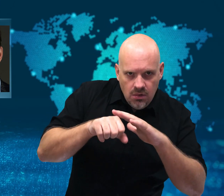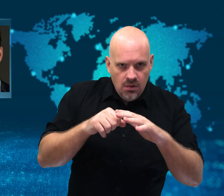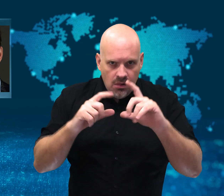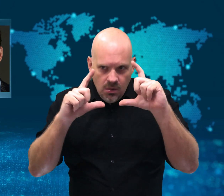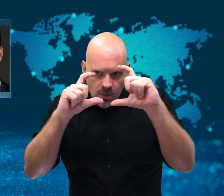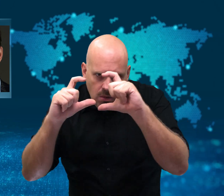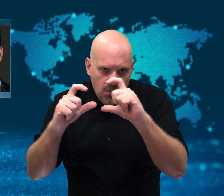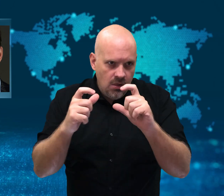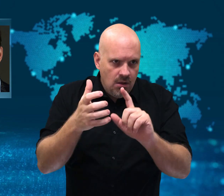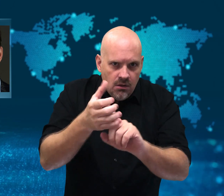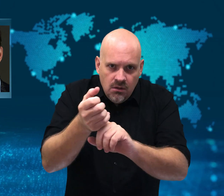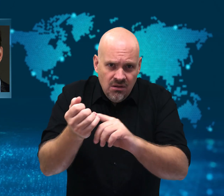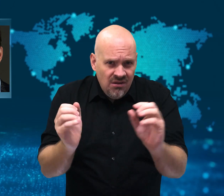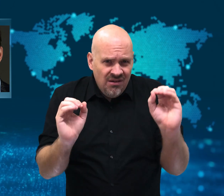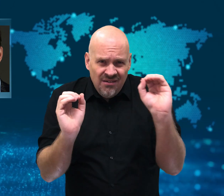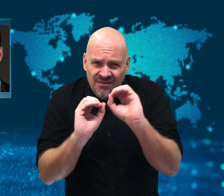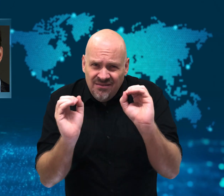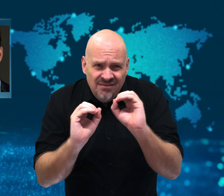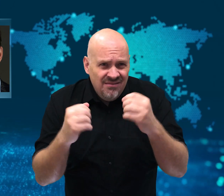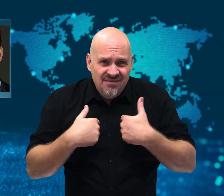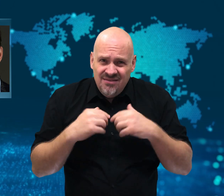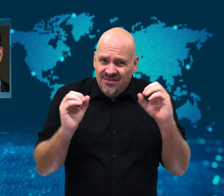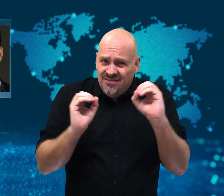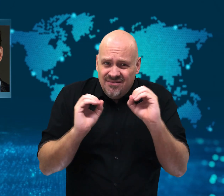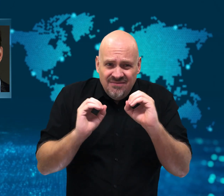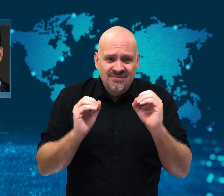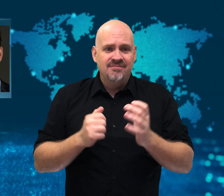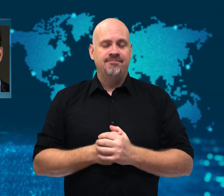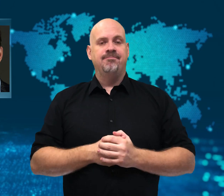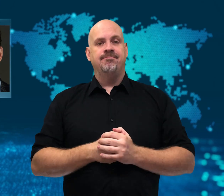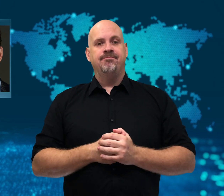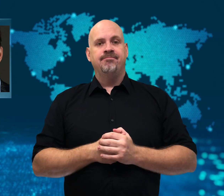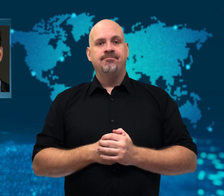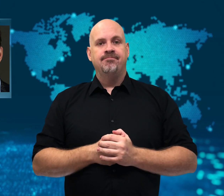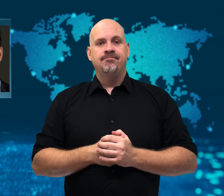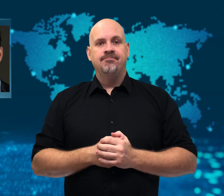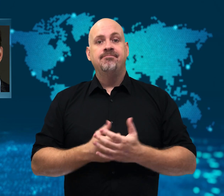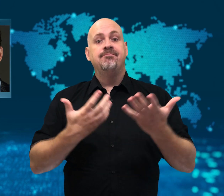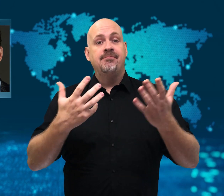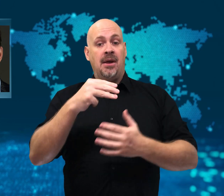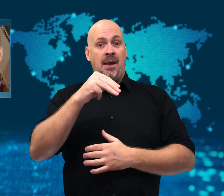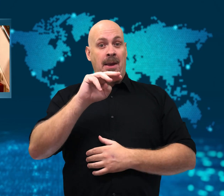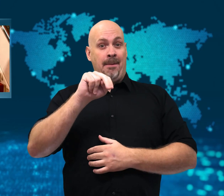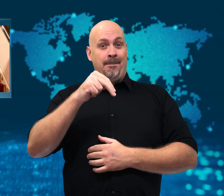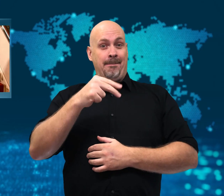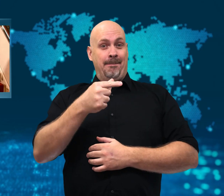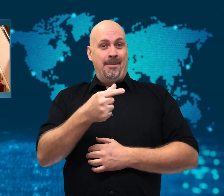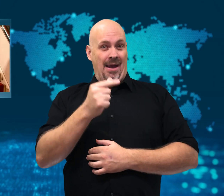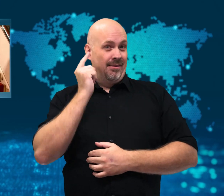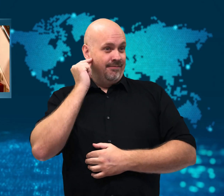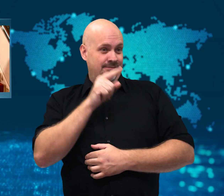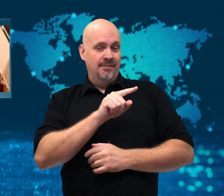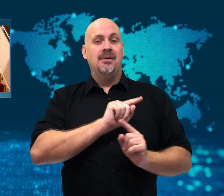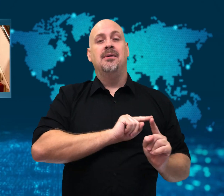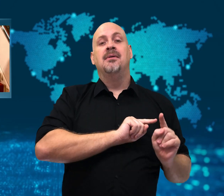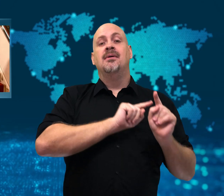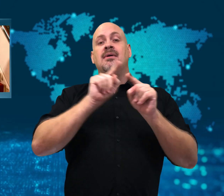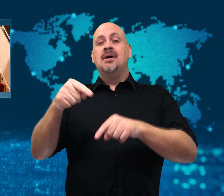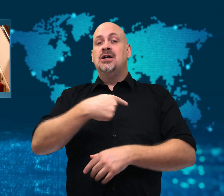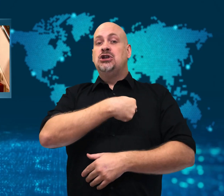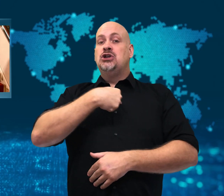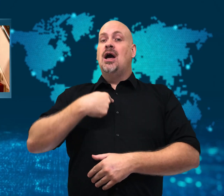When Meng returned to China for the first time since her arrest,